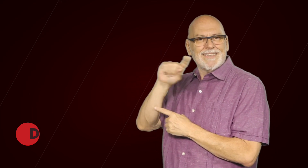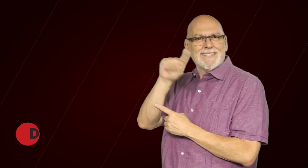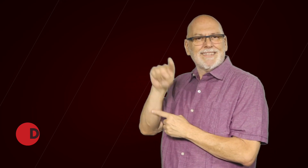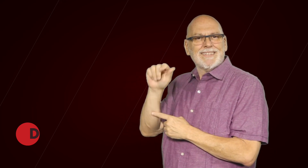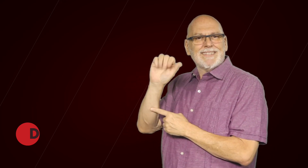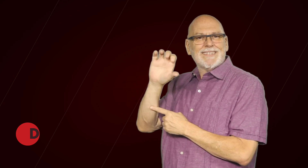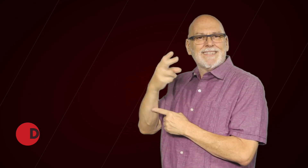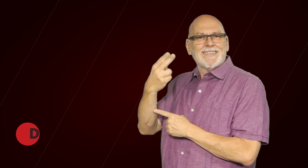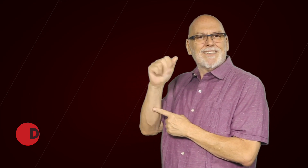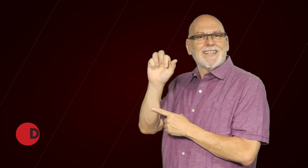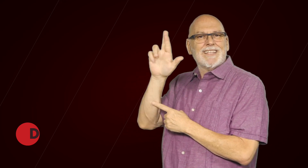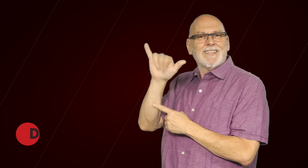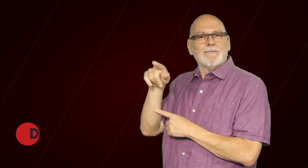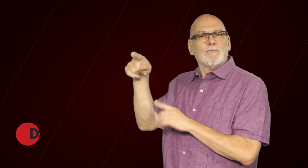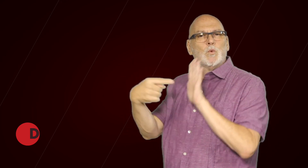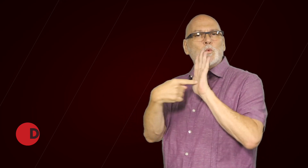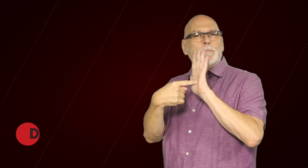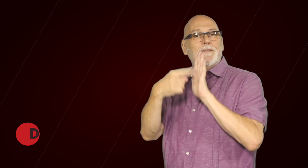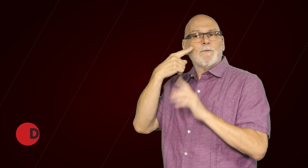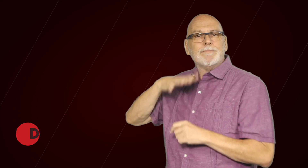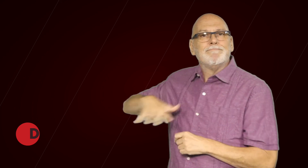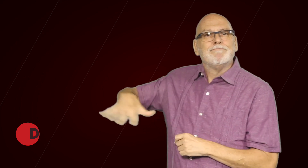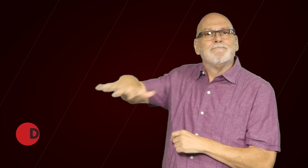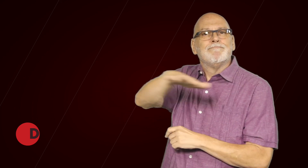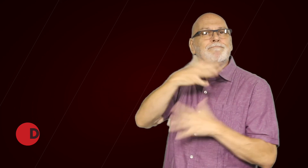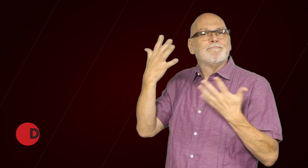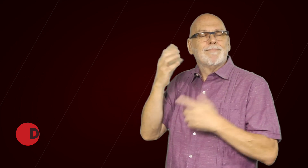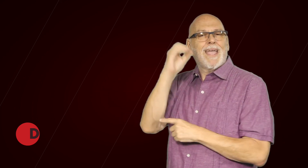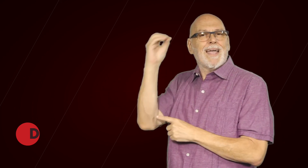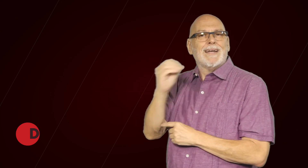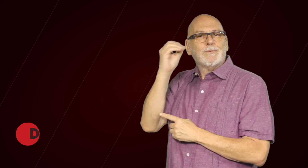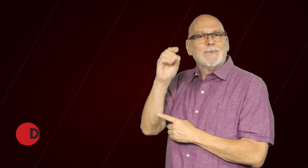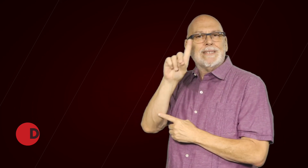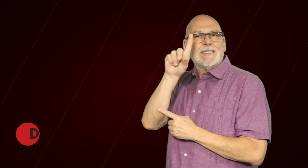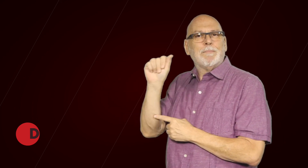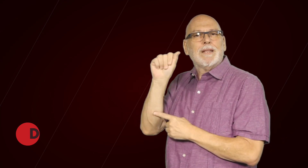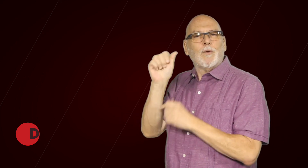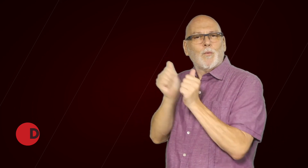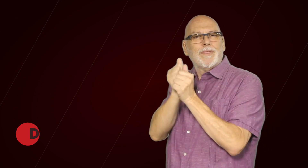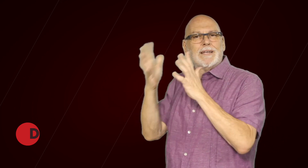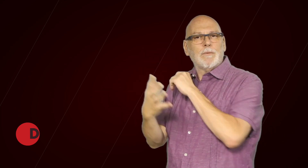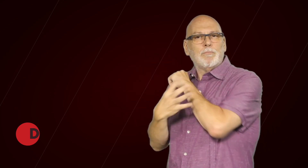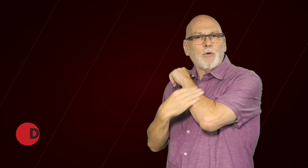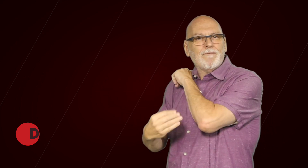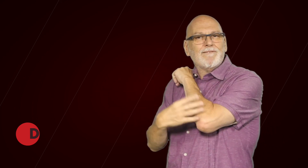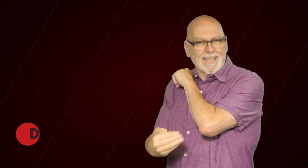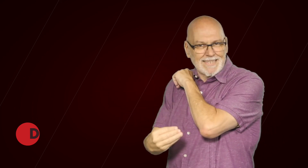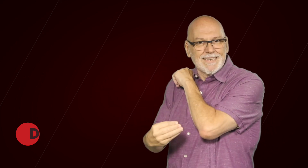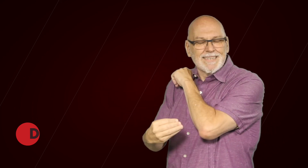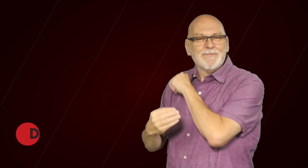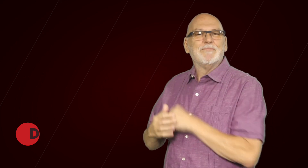Andrea Zachary who represents Ontario Disability Without Poverty.